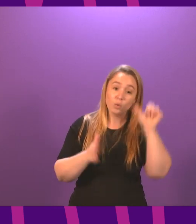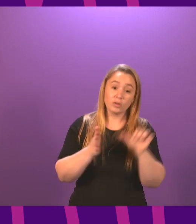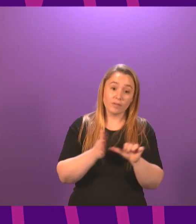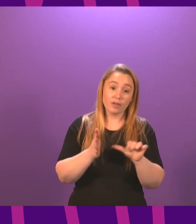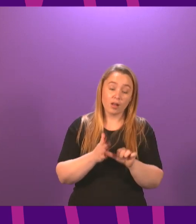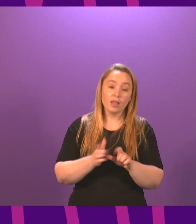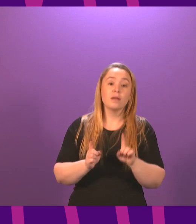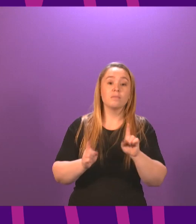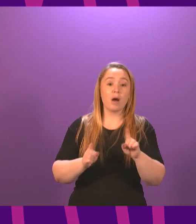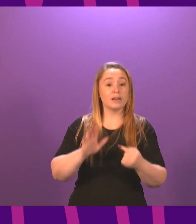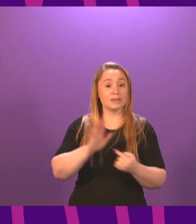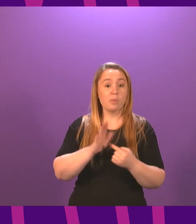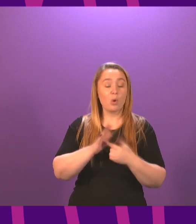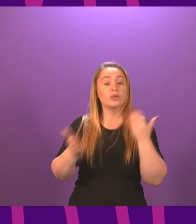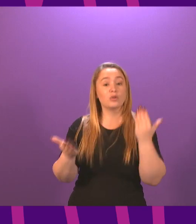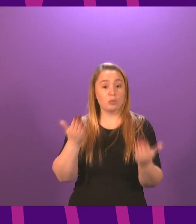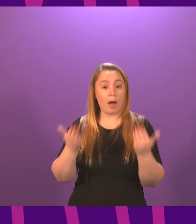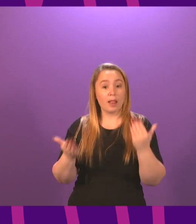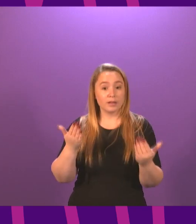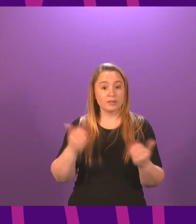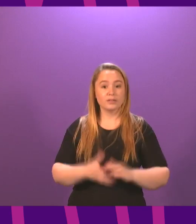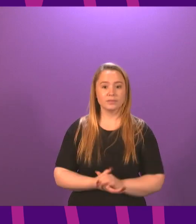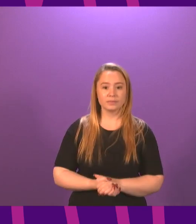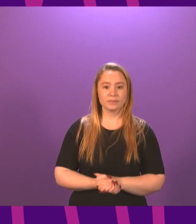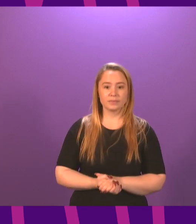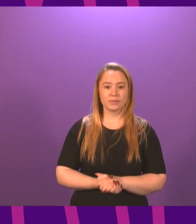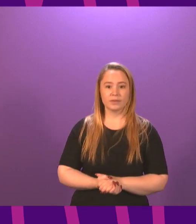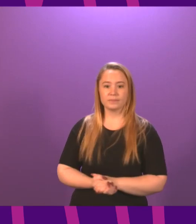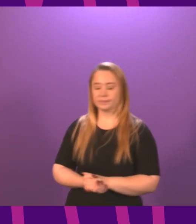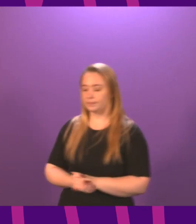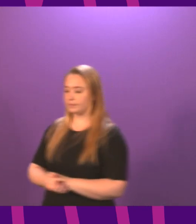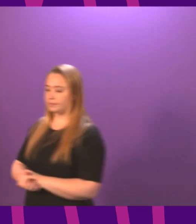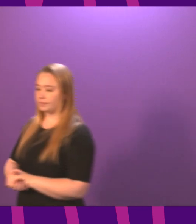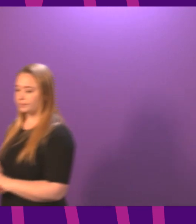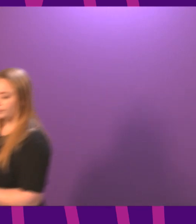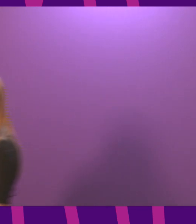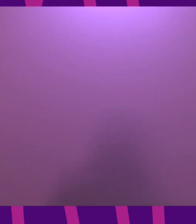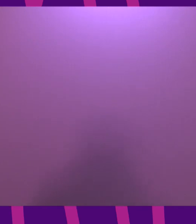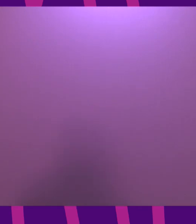for families but is part of the important balance that we have to strike.